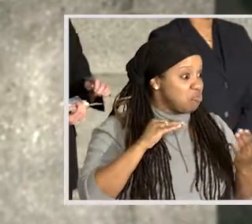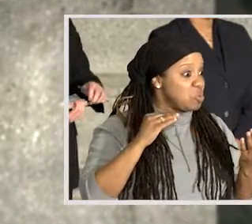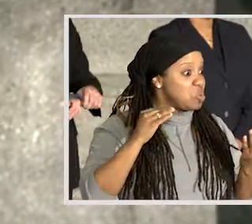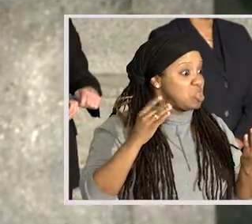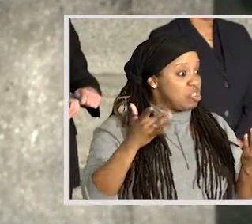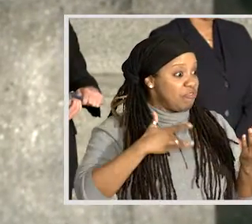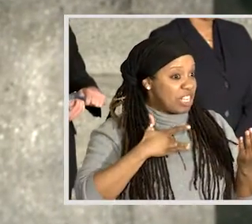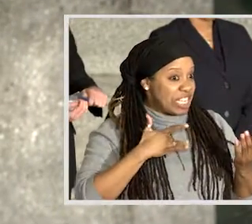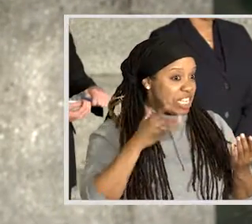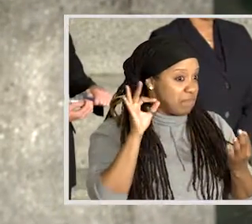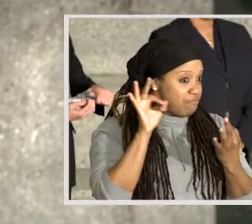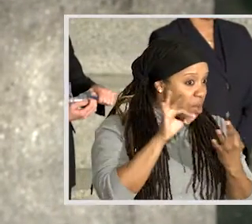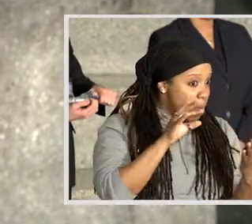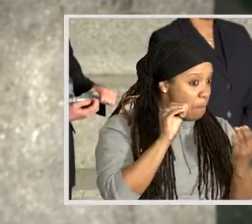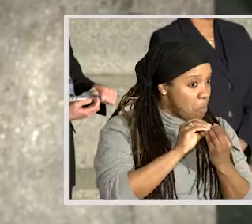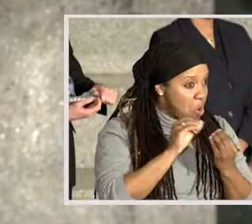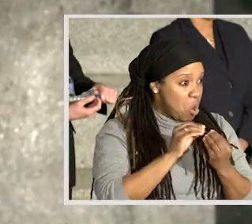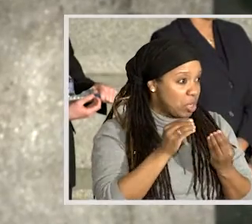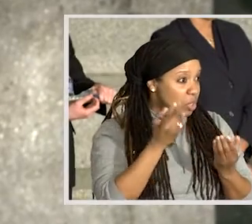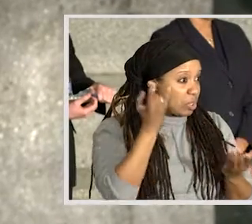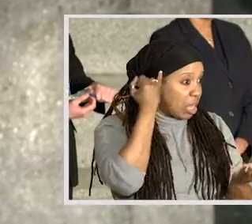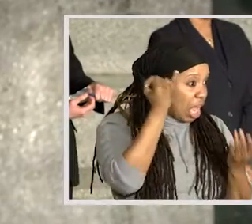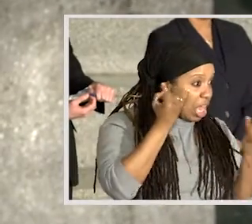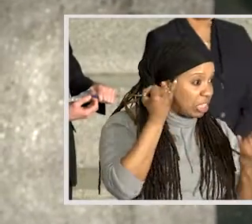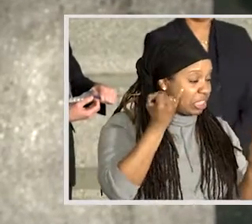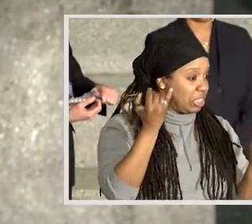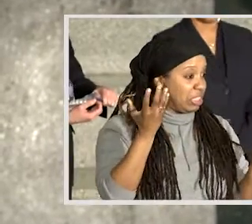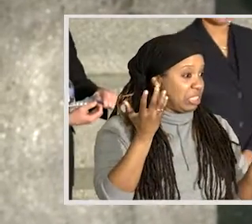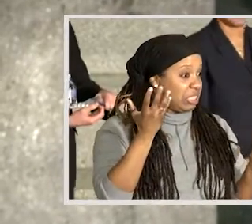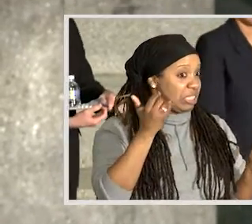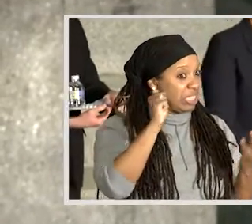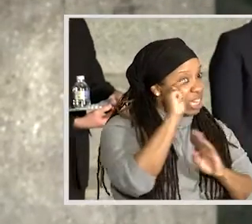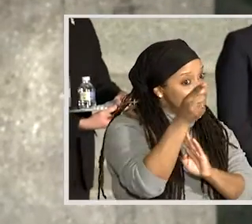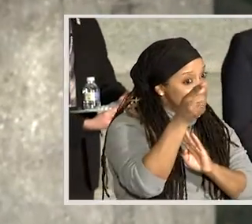SO YOU'VE GOT ABOUT TEN MINUTES.